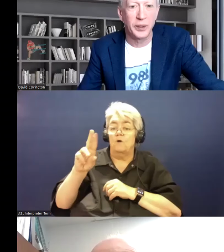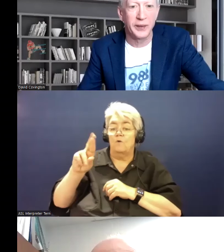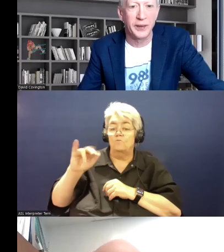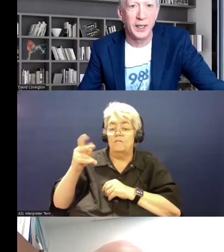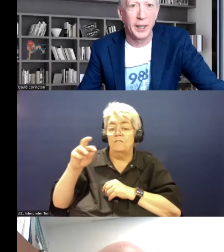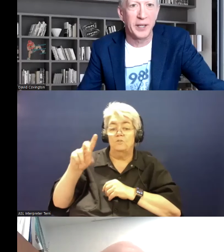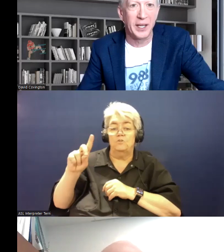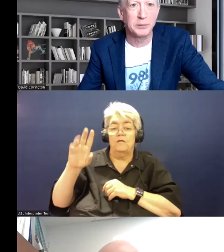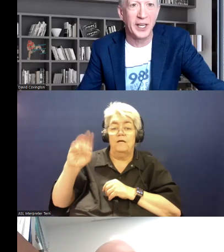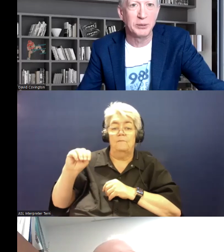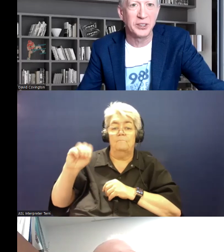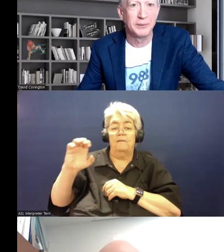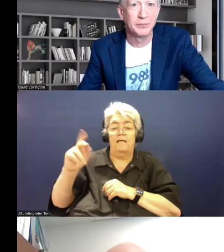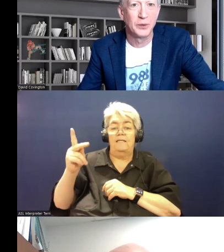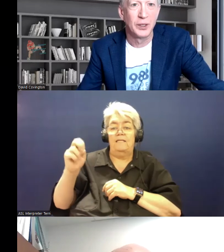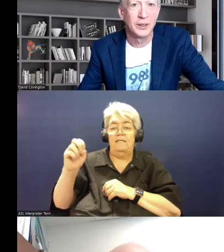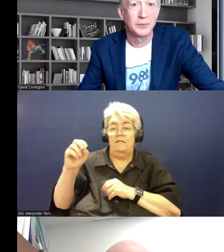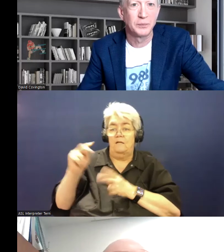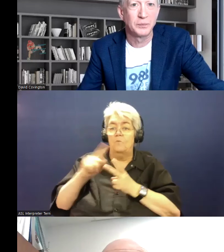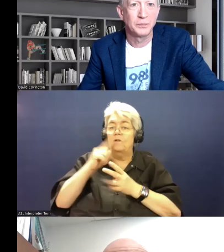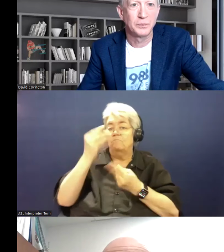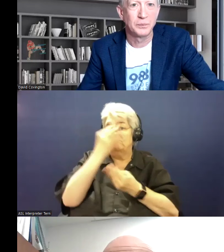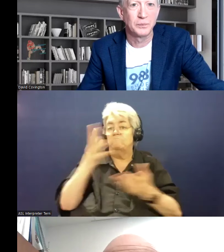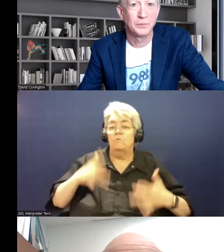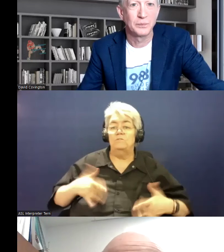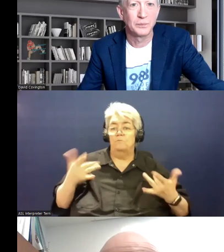WITH AN UPDATE FROM SAMHSA. >>: THANK YOU SO MUCH.